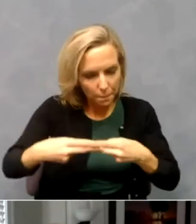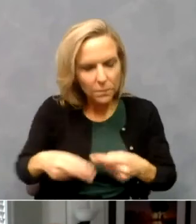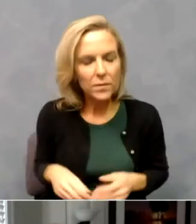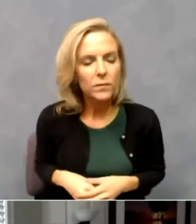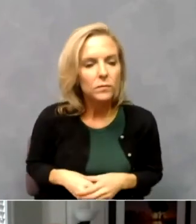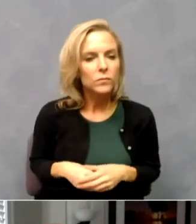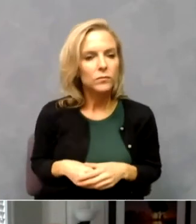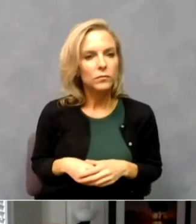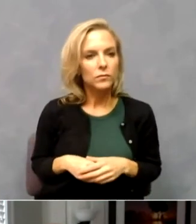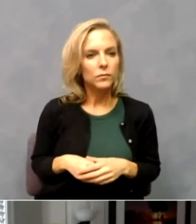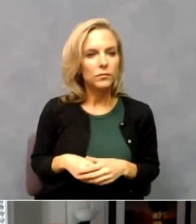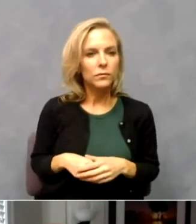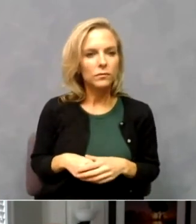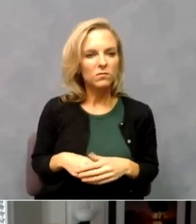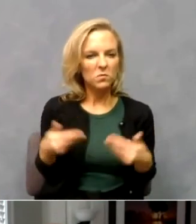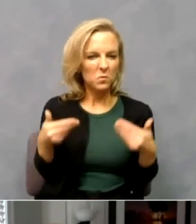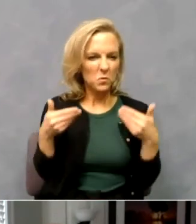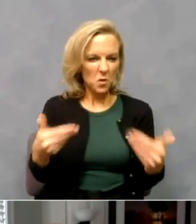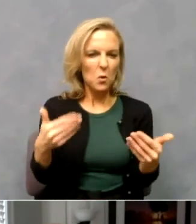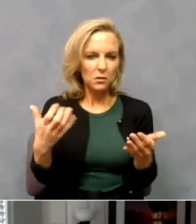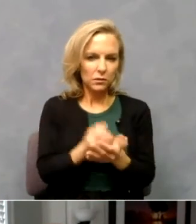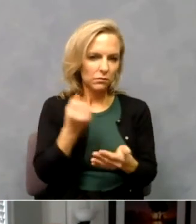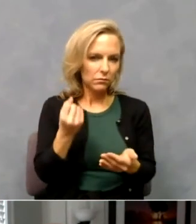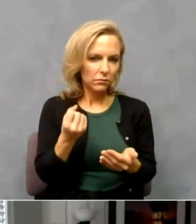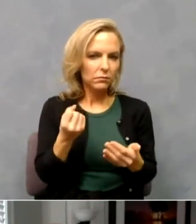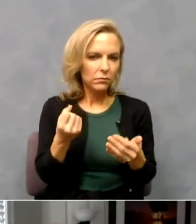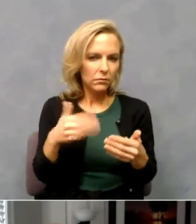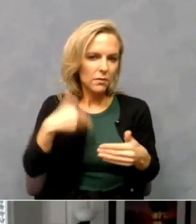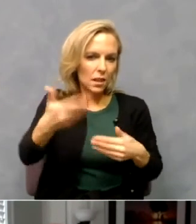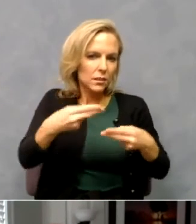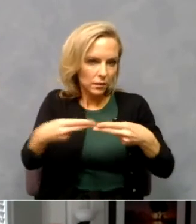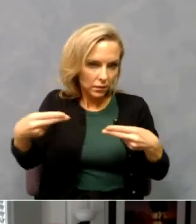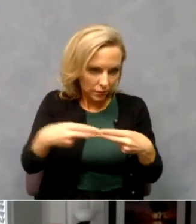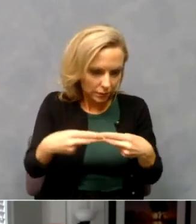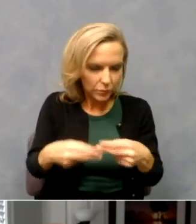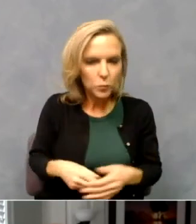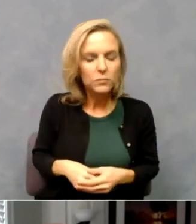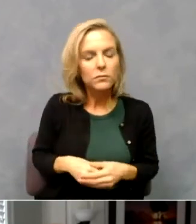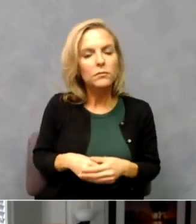move on to the next one change. So here are my concluding thoughts on this, and